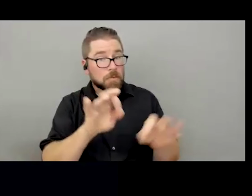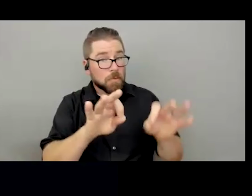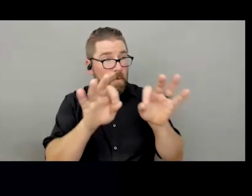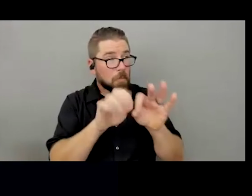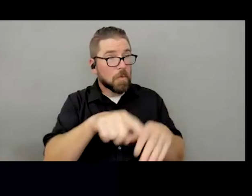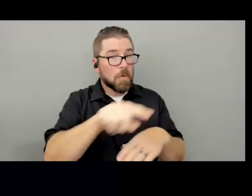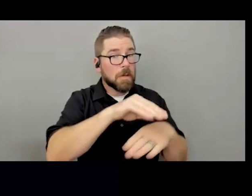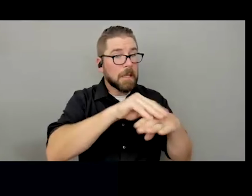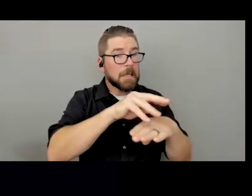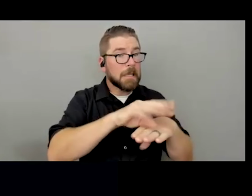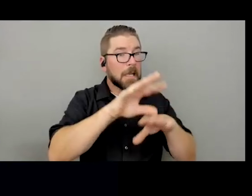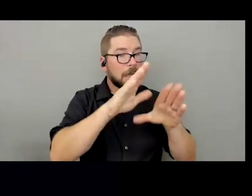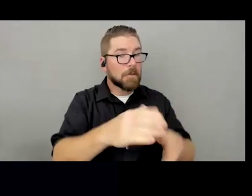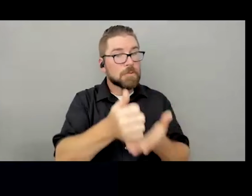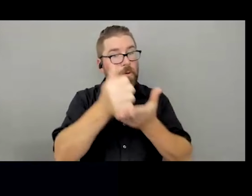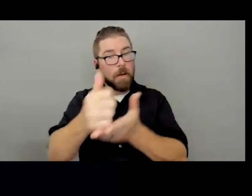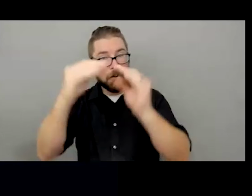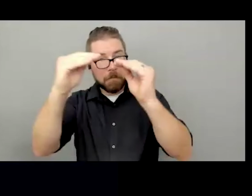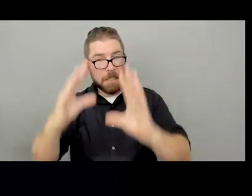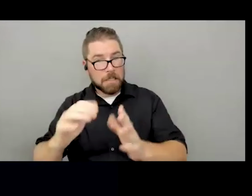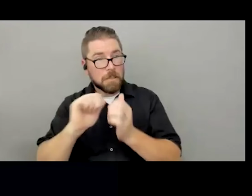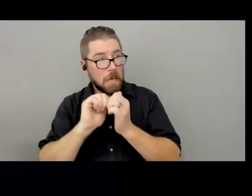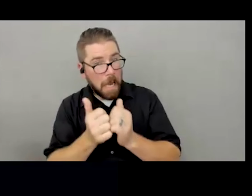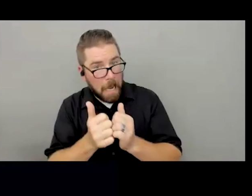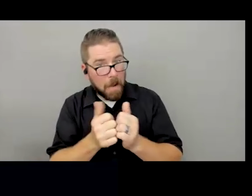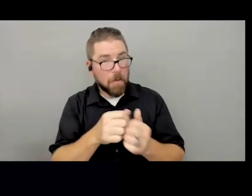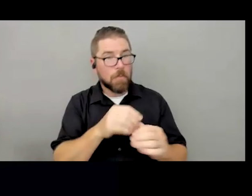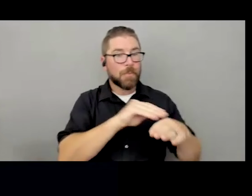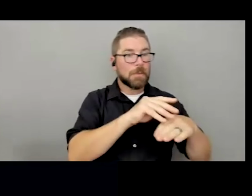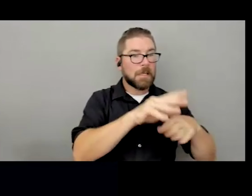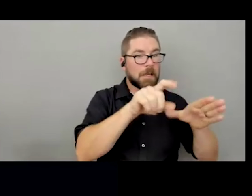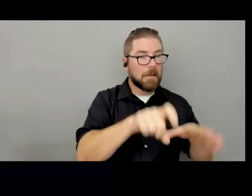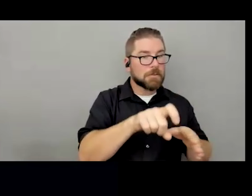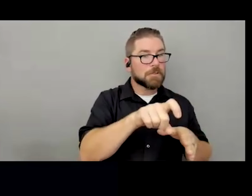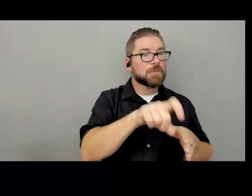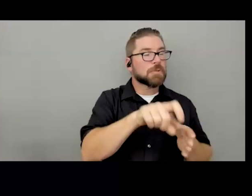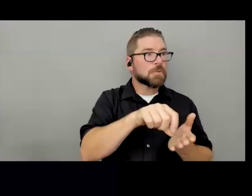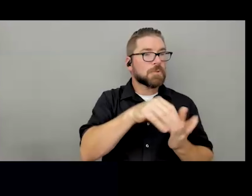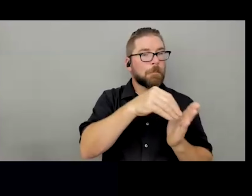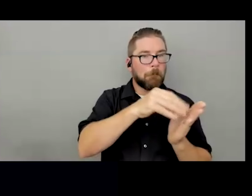every single attempt that they make to get in touch with the student. There is a section in Starfish where you add a comment,